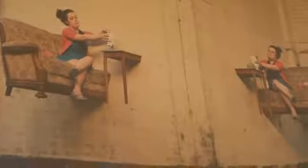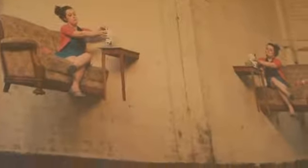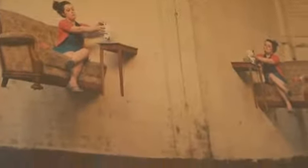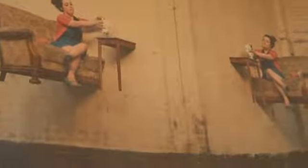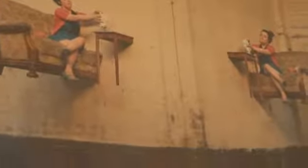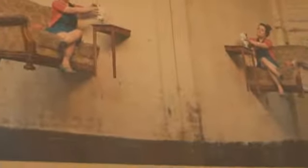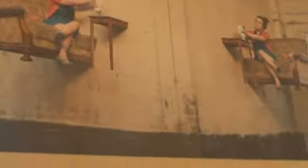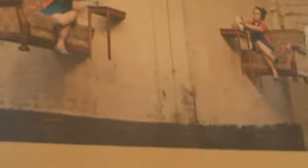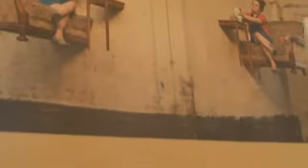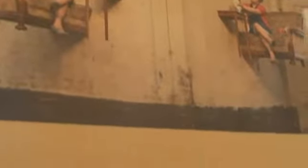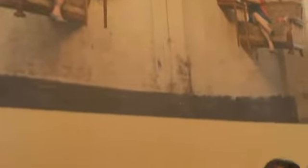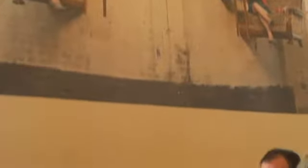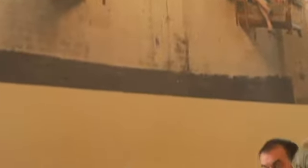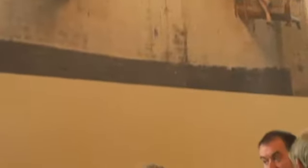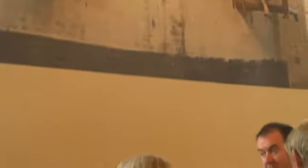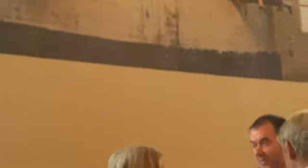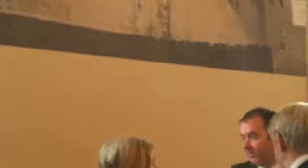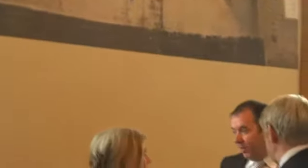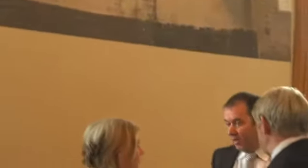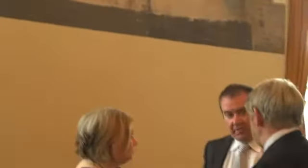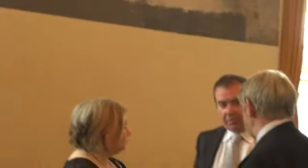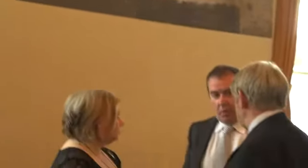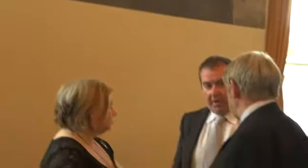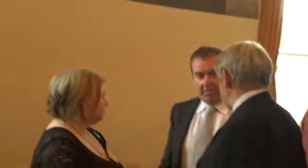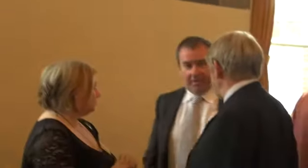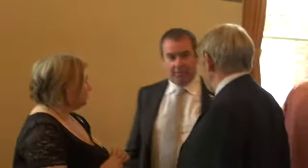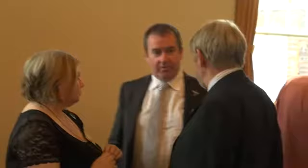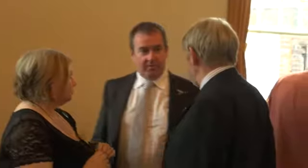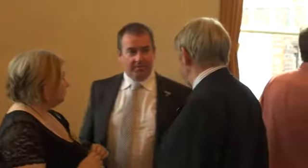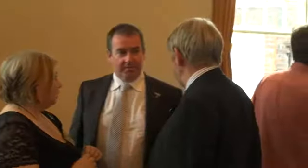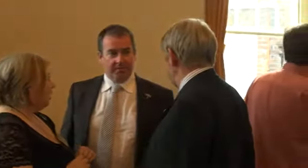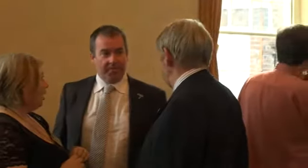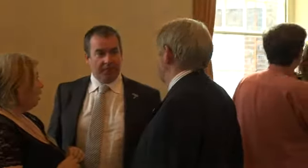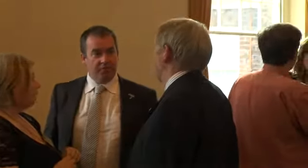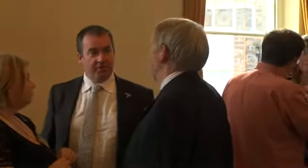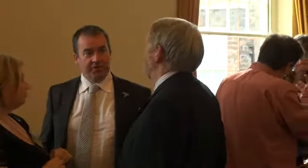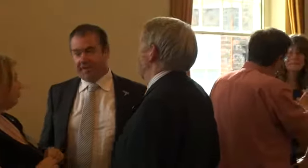And there was a special presentation for Shauna Hogan, who performed in DaDaFest in 2003